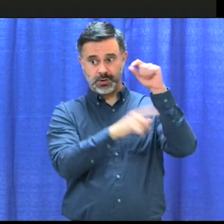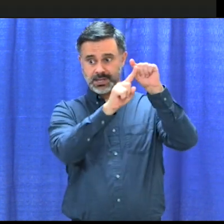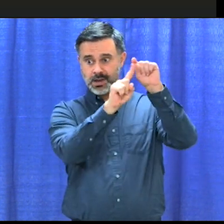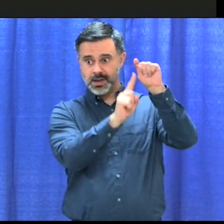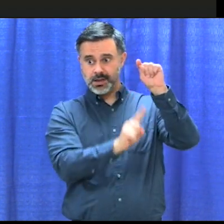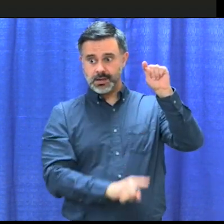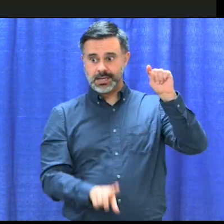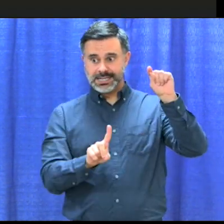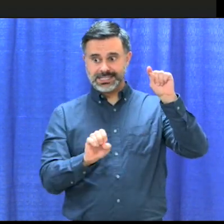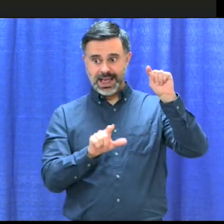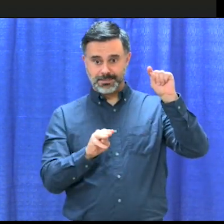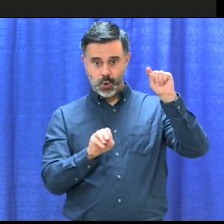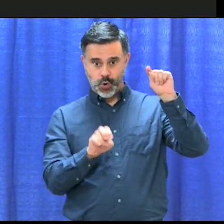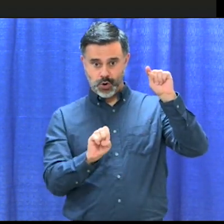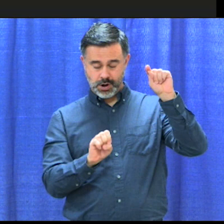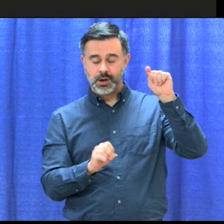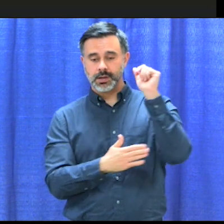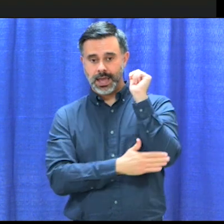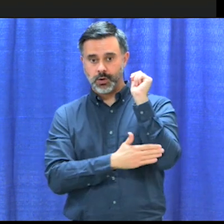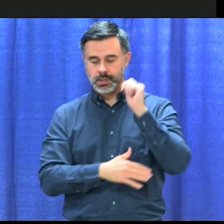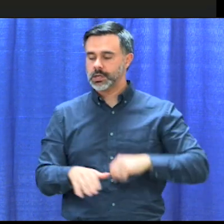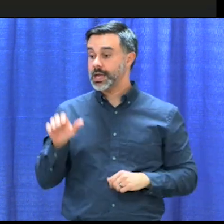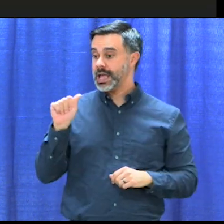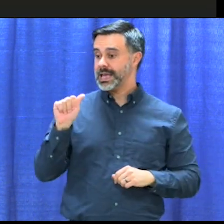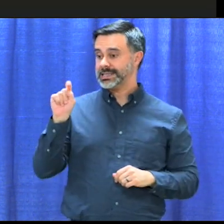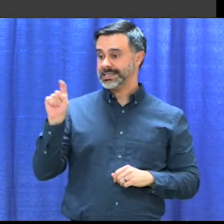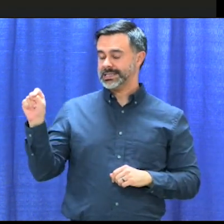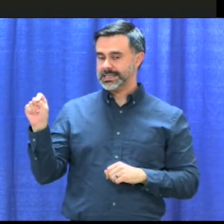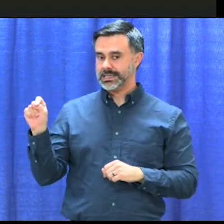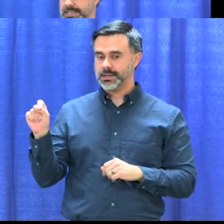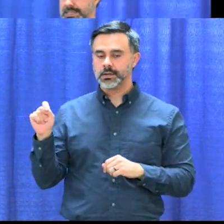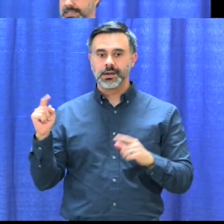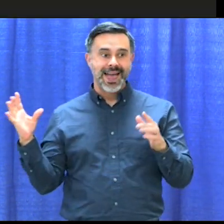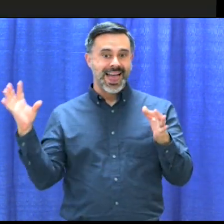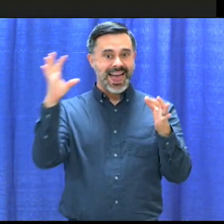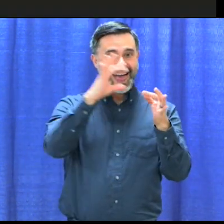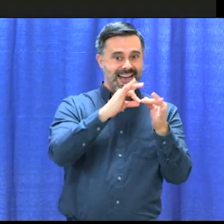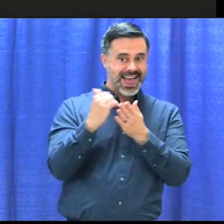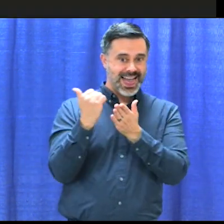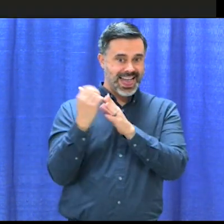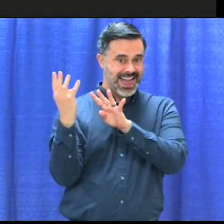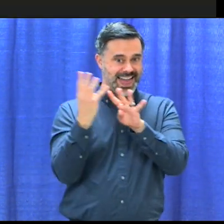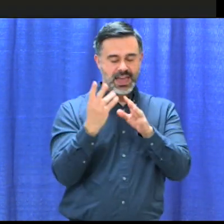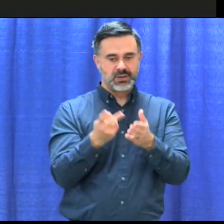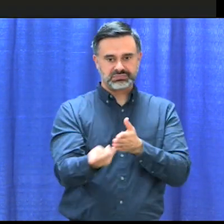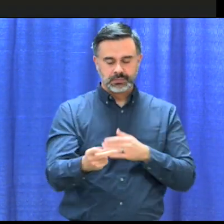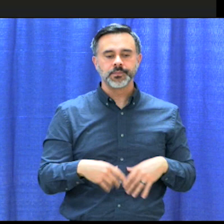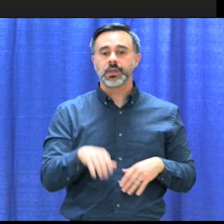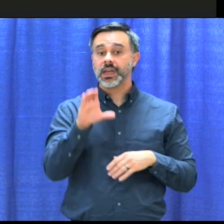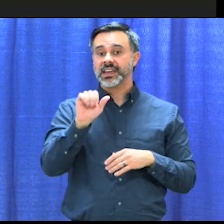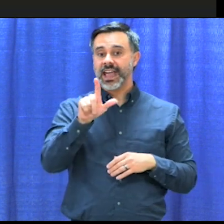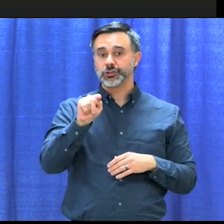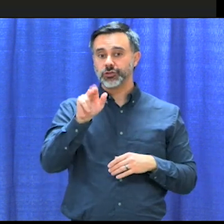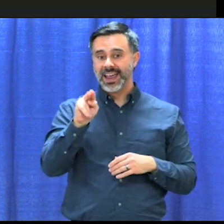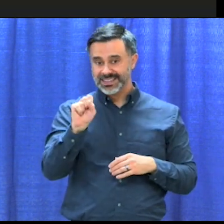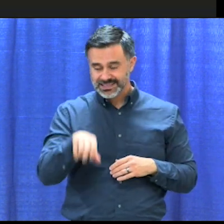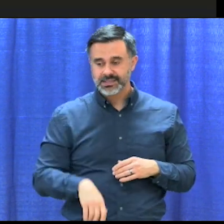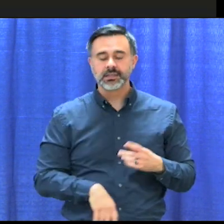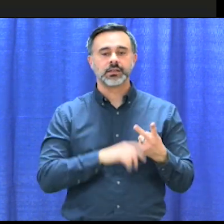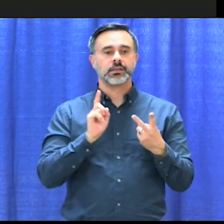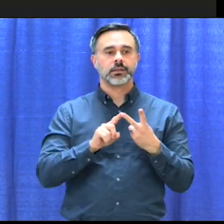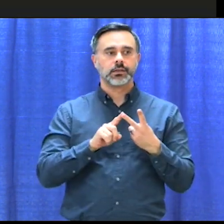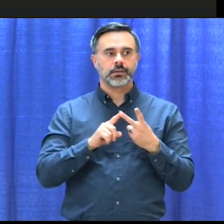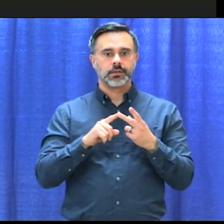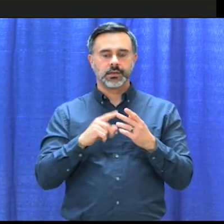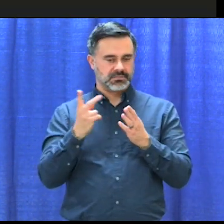And when AT&T has had a failure of that line, Caltrans backhoe going into the line a truck